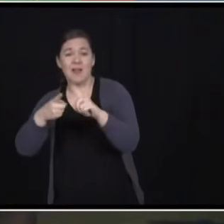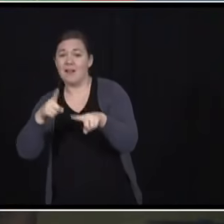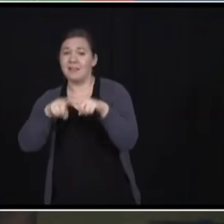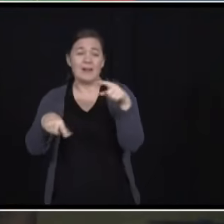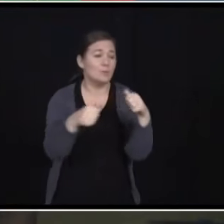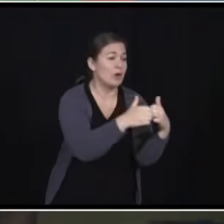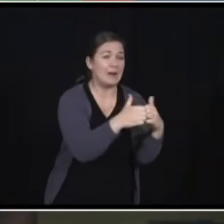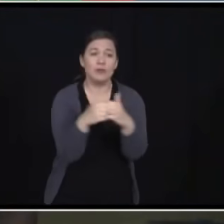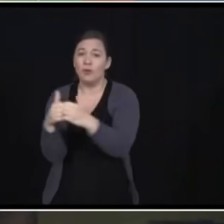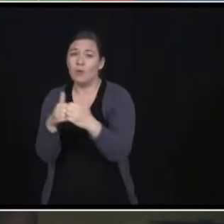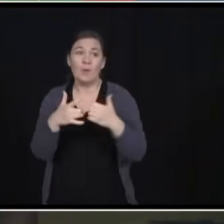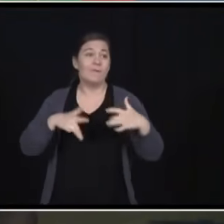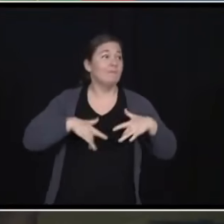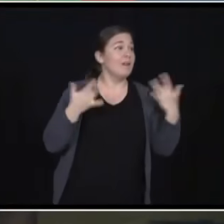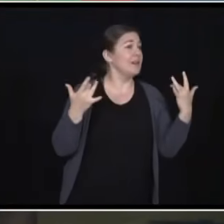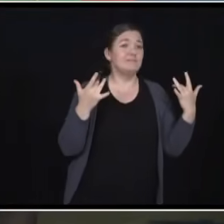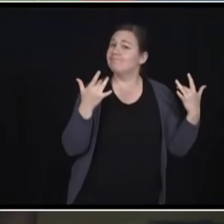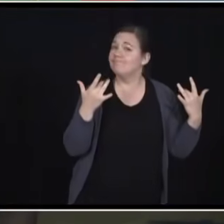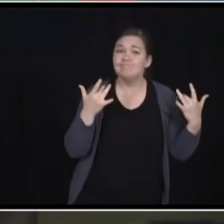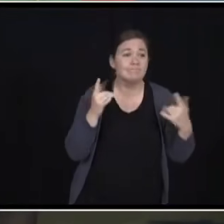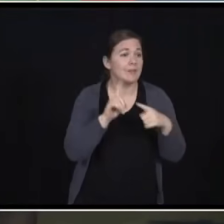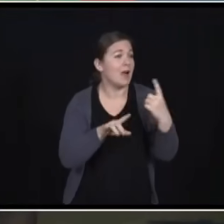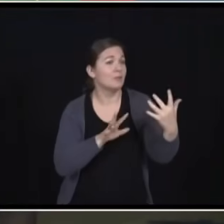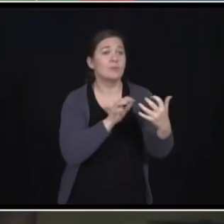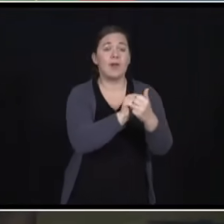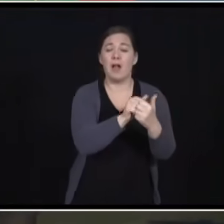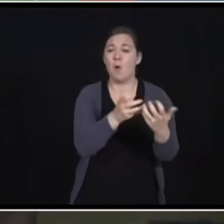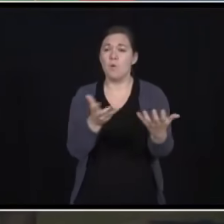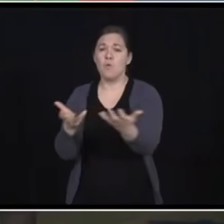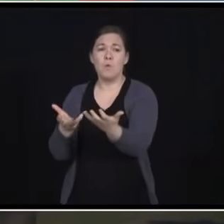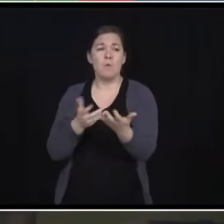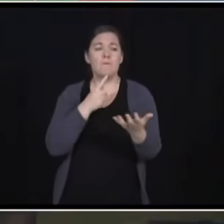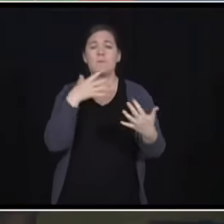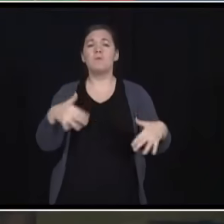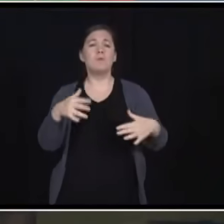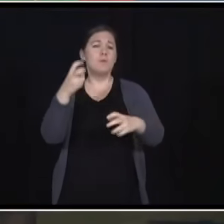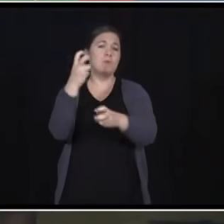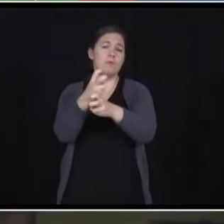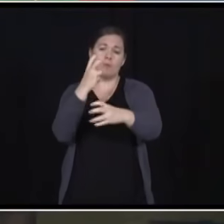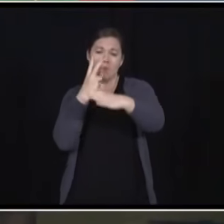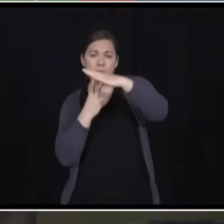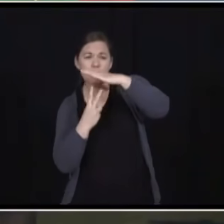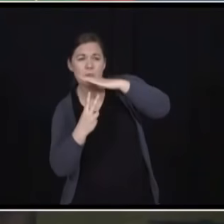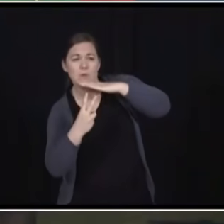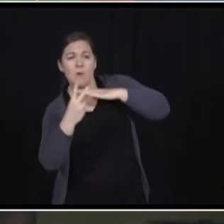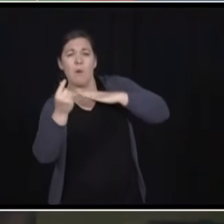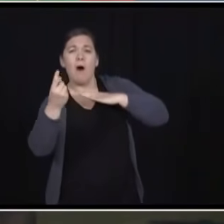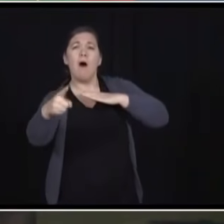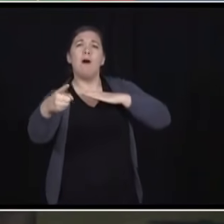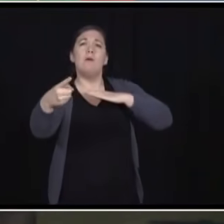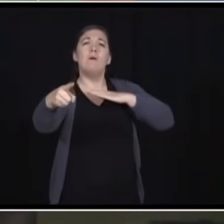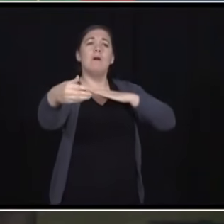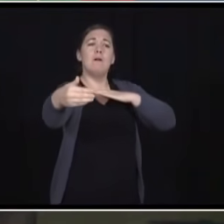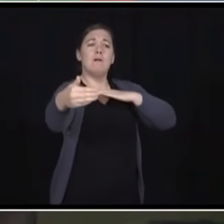And I know you will have made many sacrifices. Time not spent with friends and family, celebrating special occasions with loved